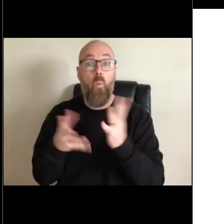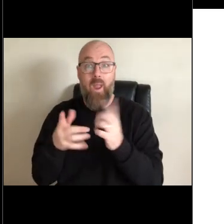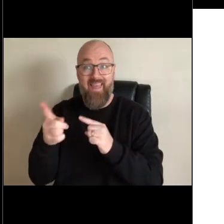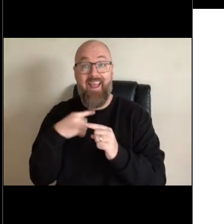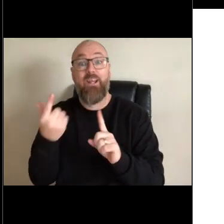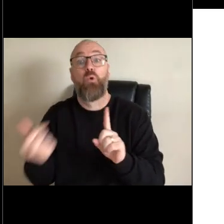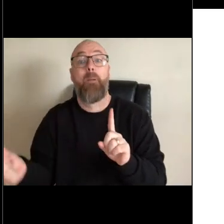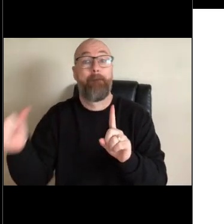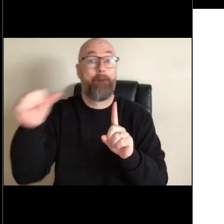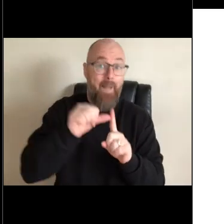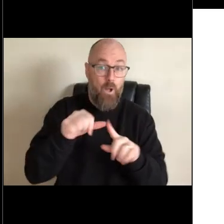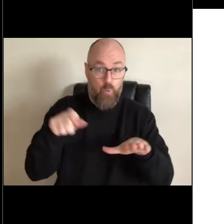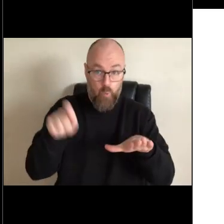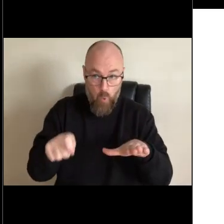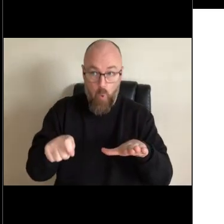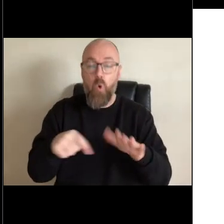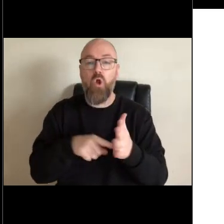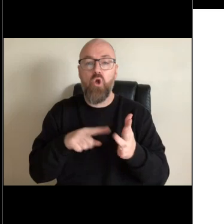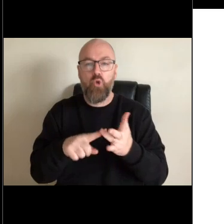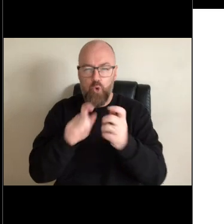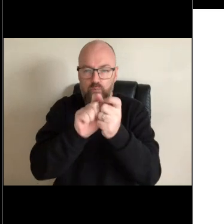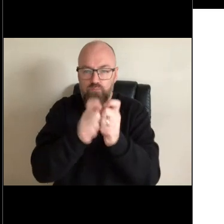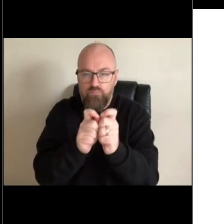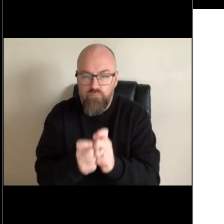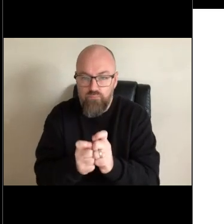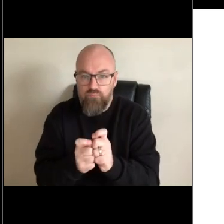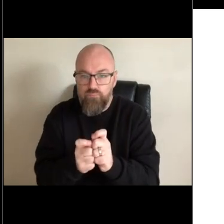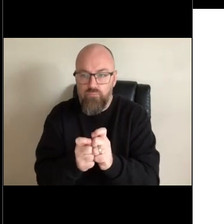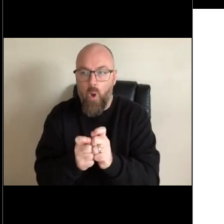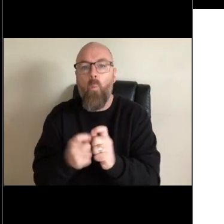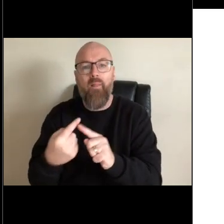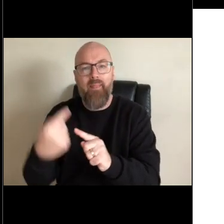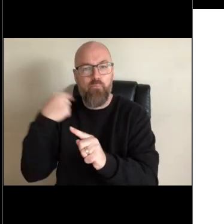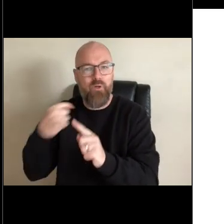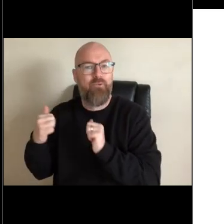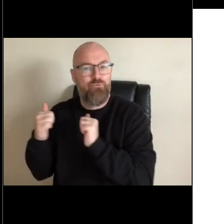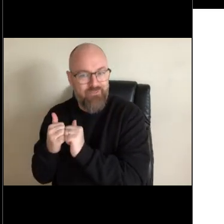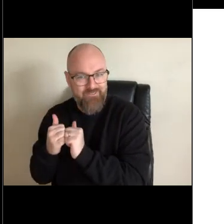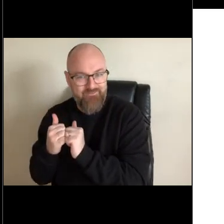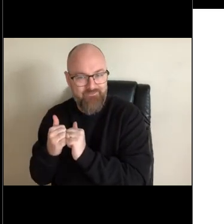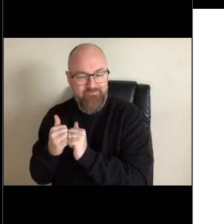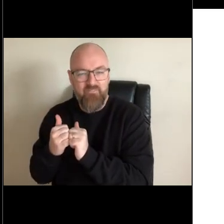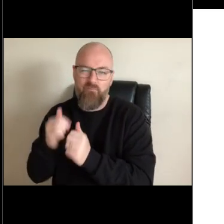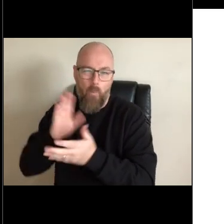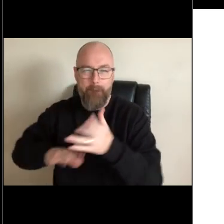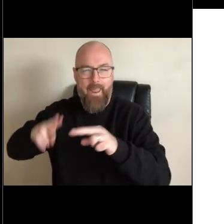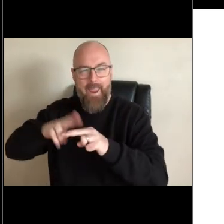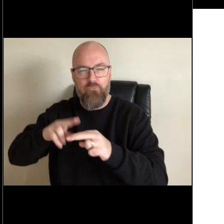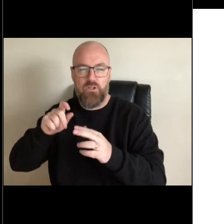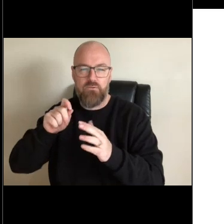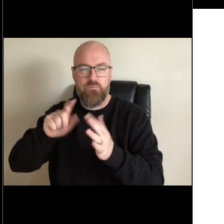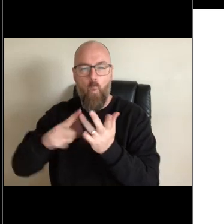to um make changes to previous final parenting orders the Family Law act has changed um in some